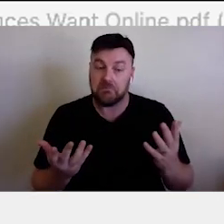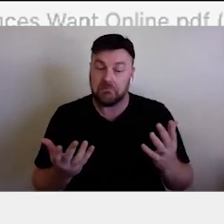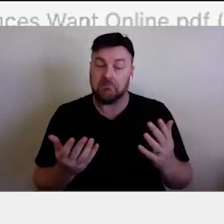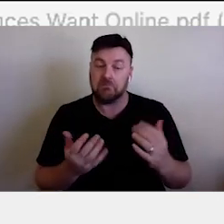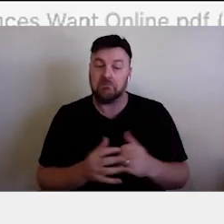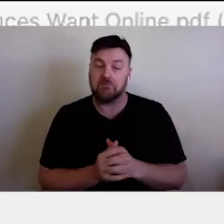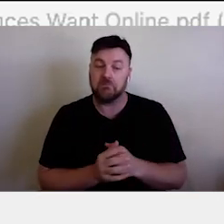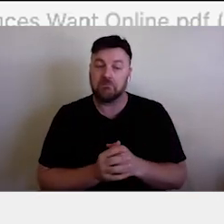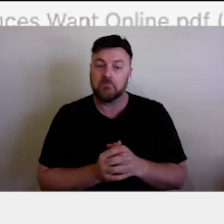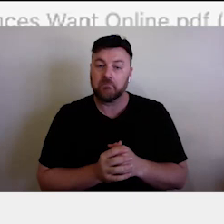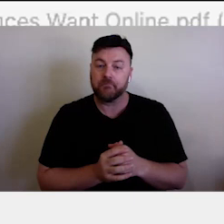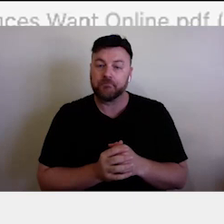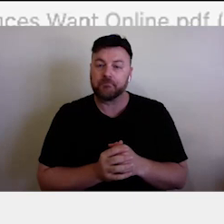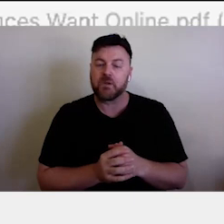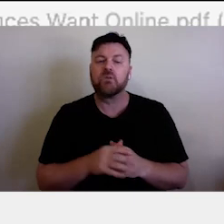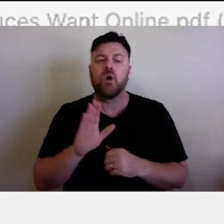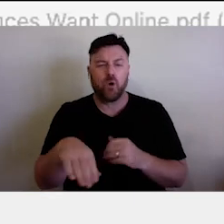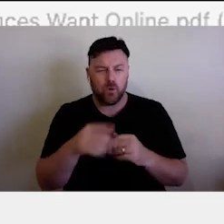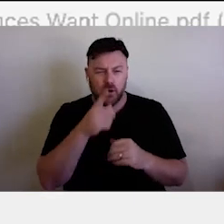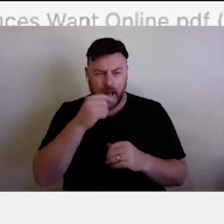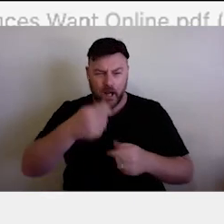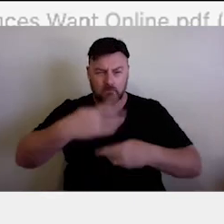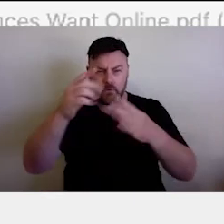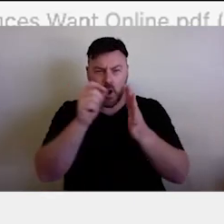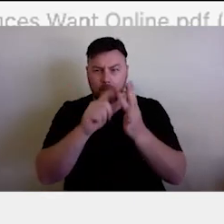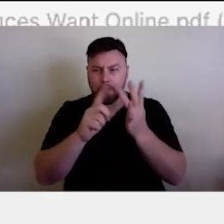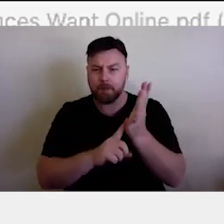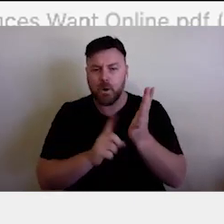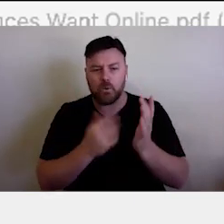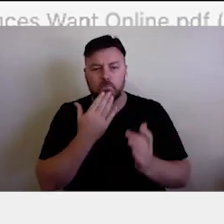fabulous. If it's not already on your screen, it should be soon.